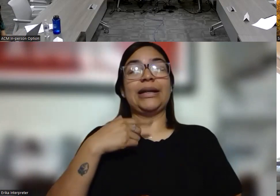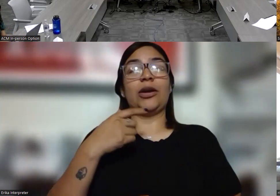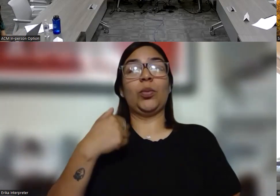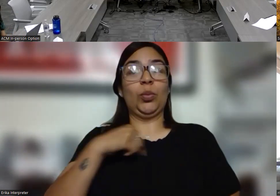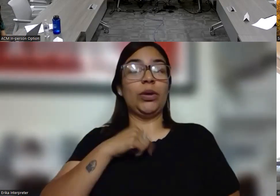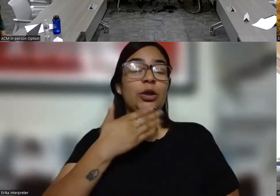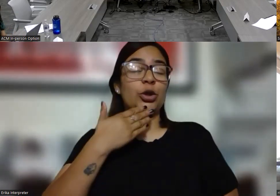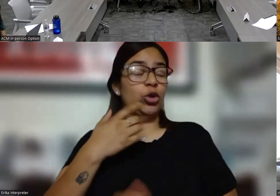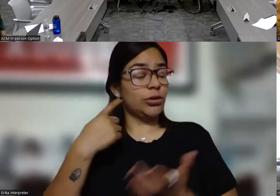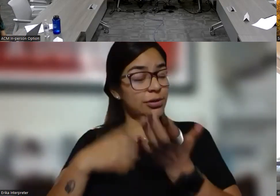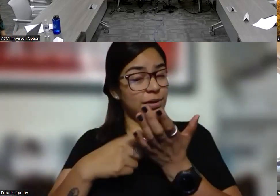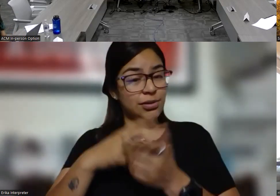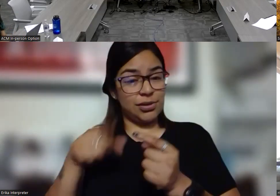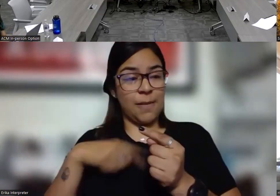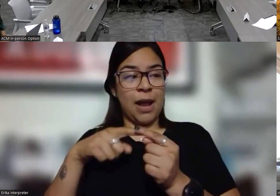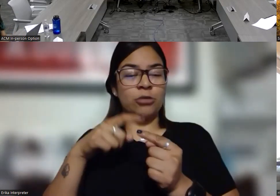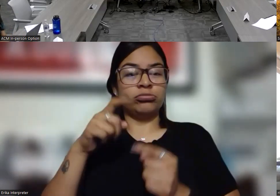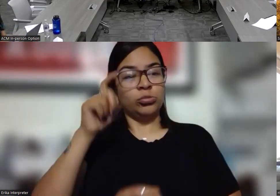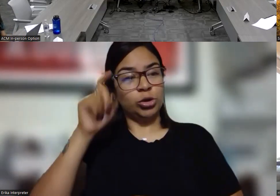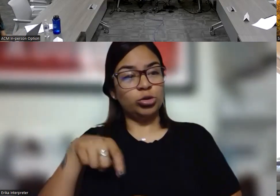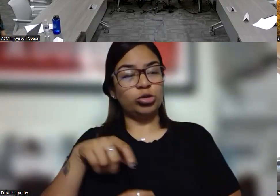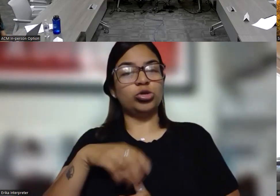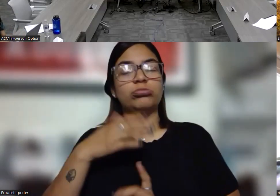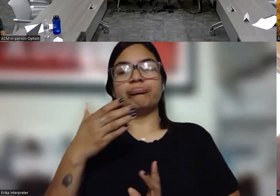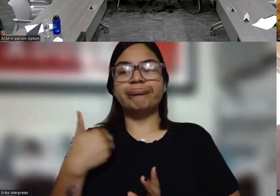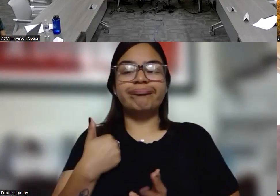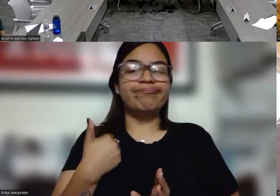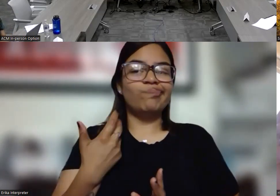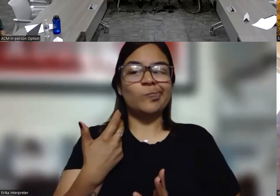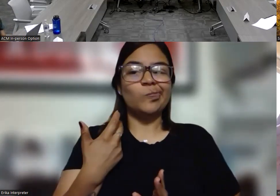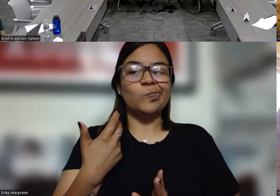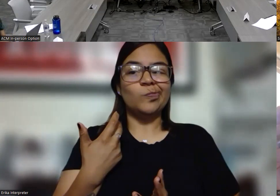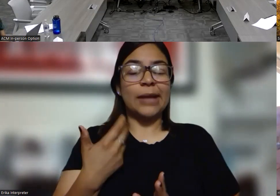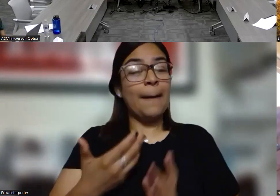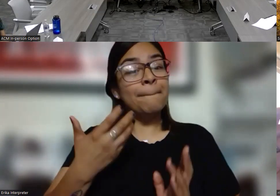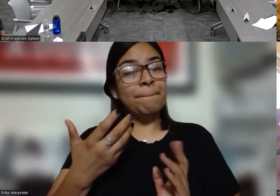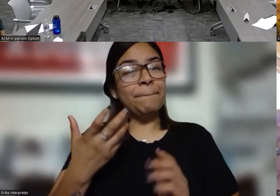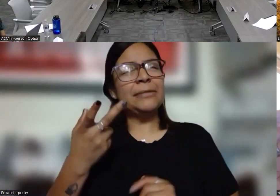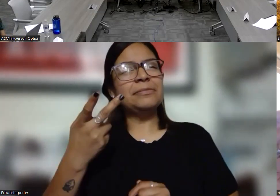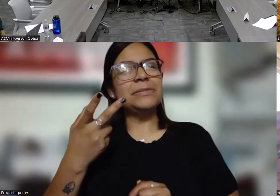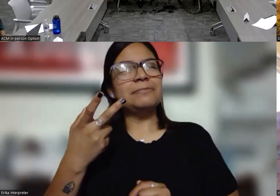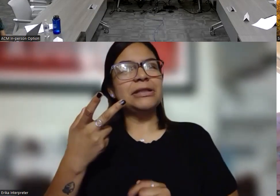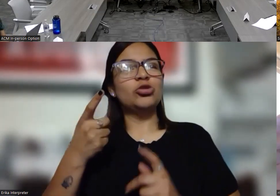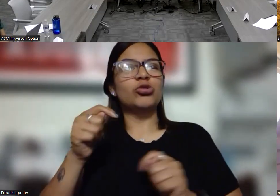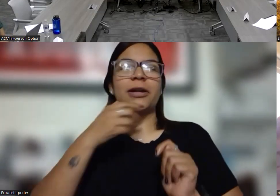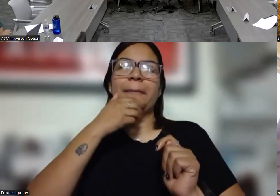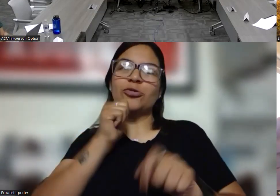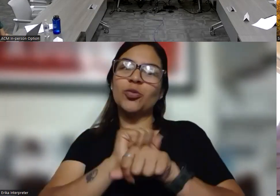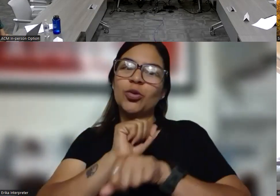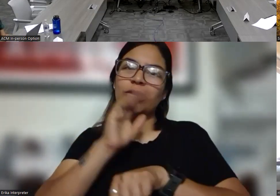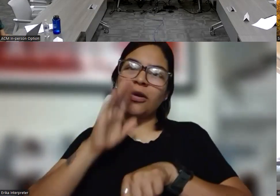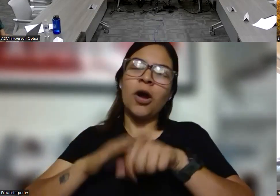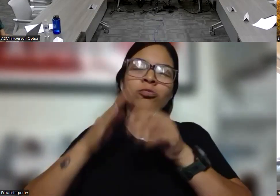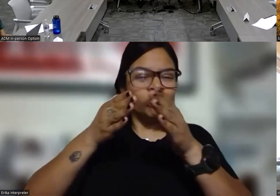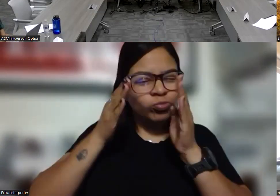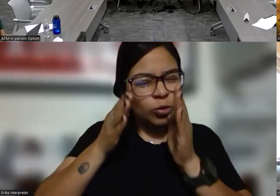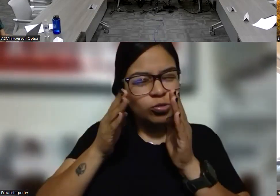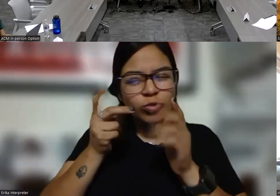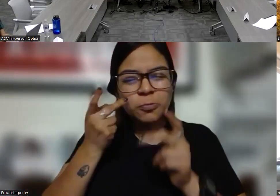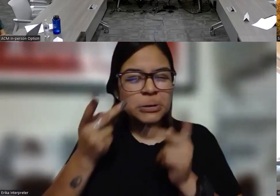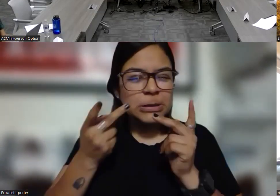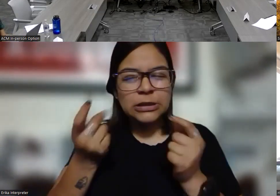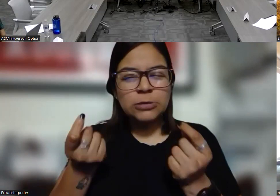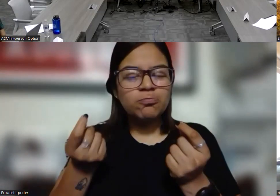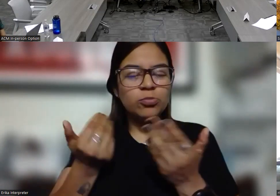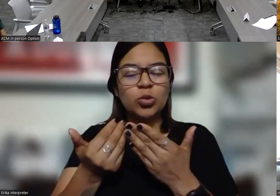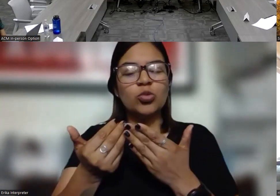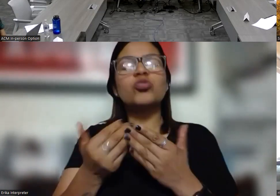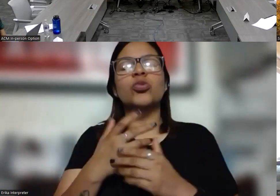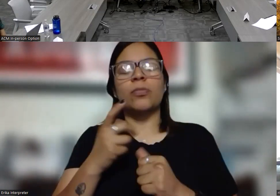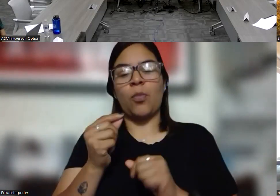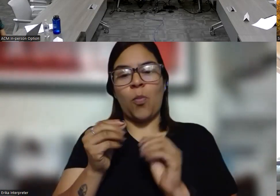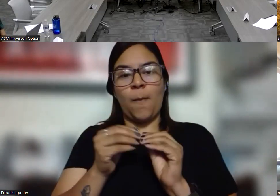about things that we should uhu uh maybe look a little closer to with this report um but I think